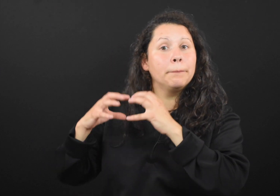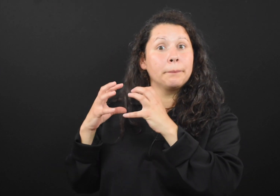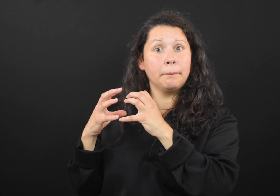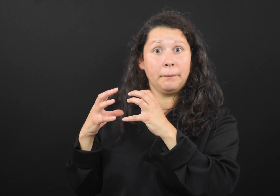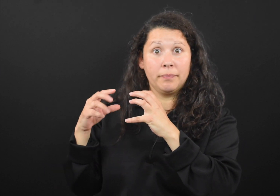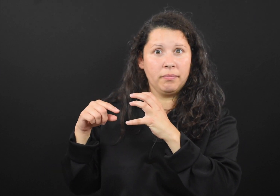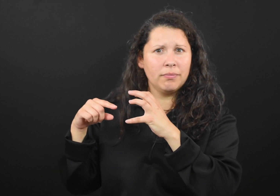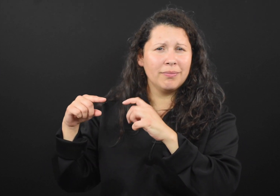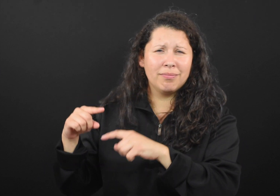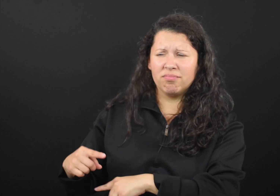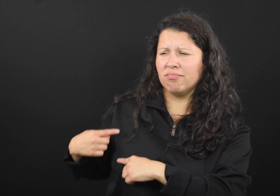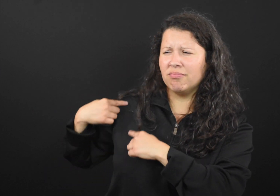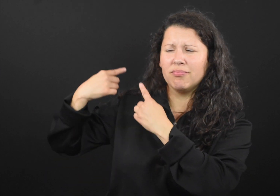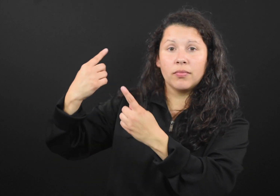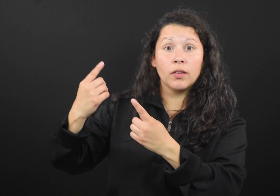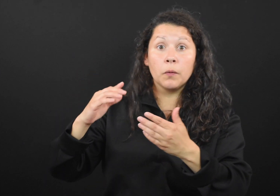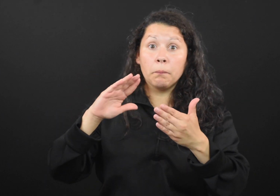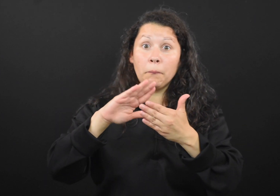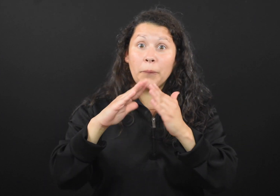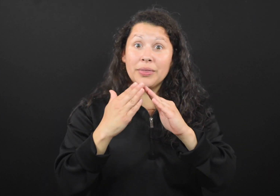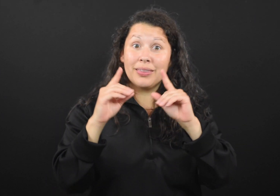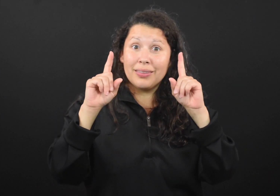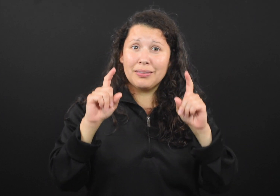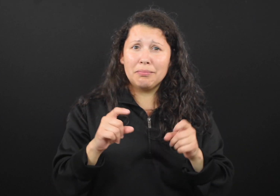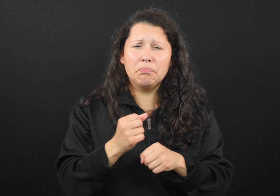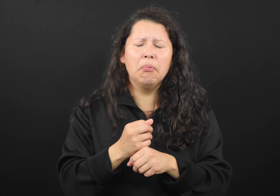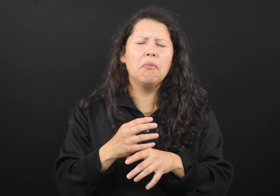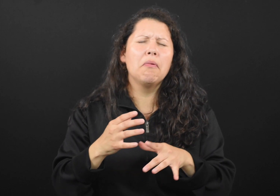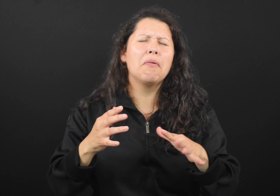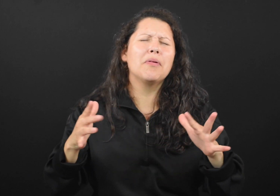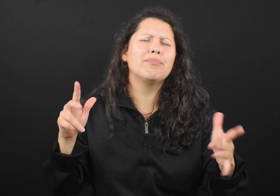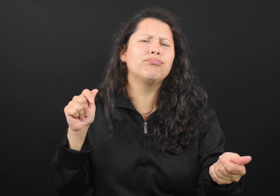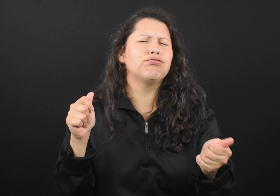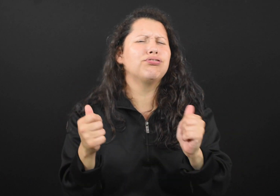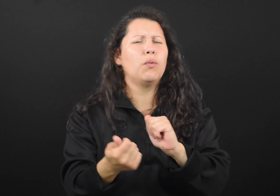Since the initial pop-ups, community testing has grown and transformed.